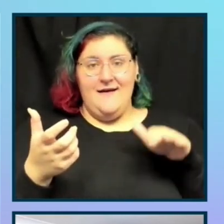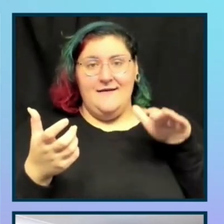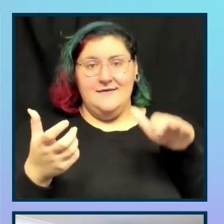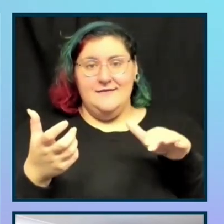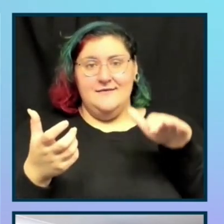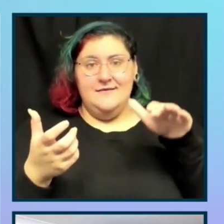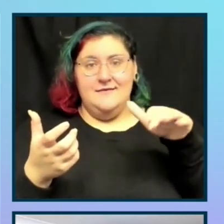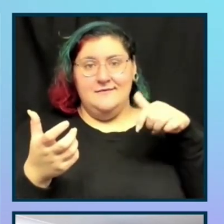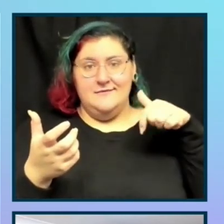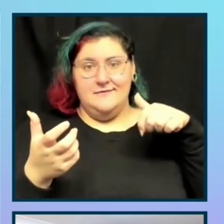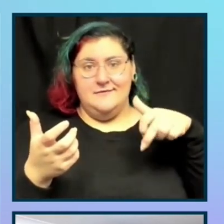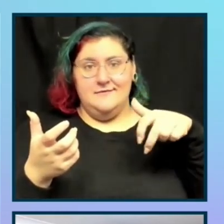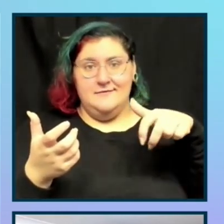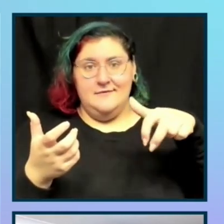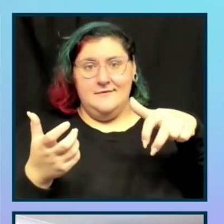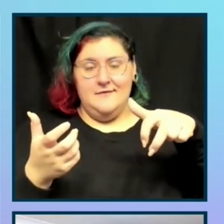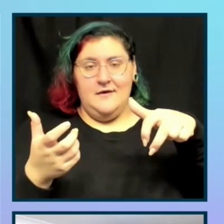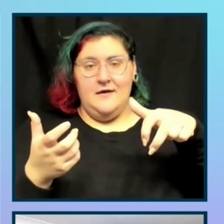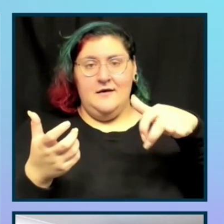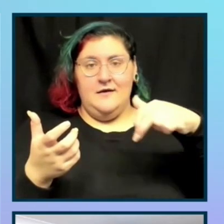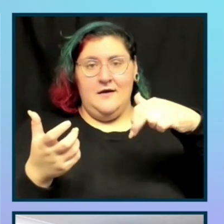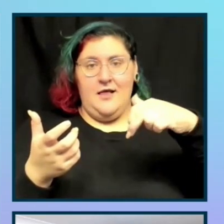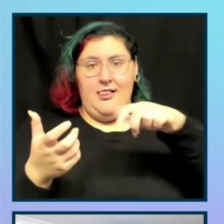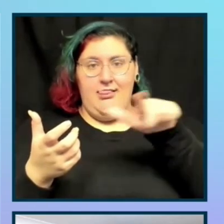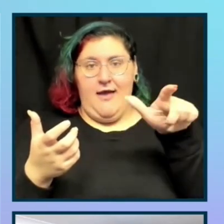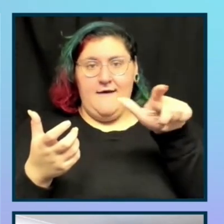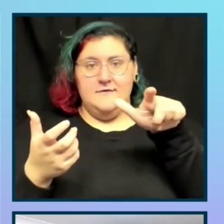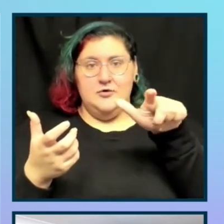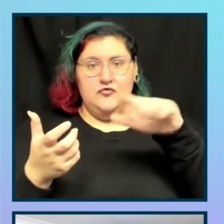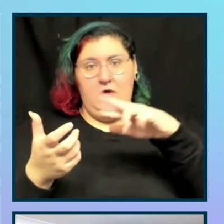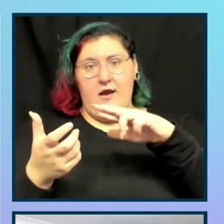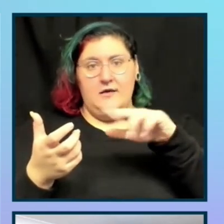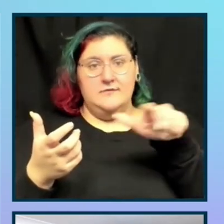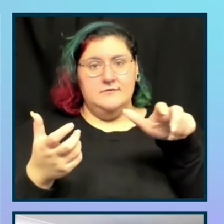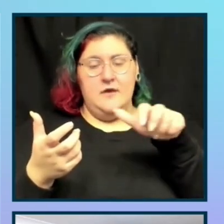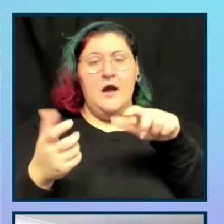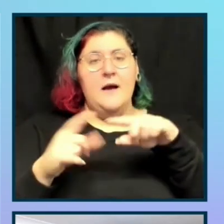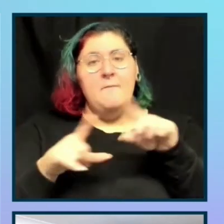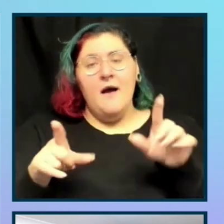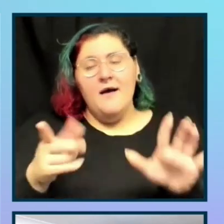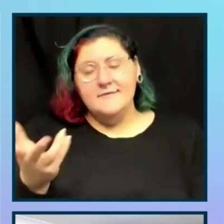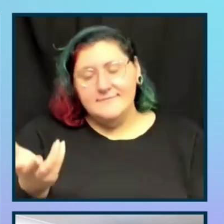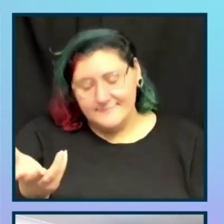But the unfortunate thing is the vibrational element of the compass don't work in water, which is a real shame.